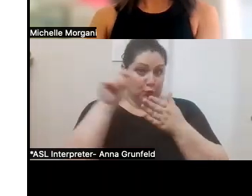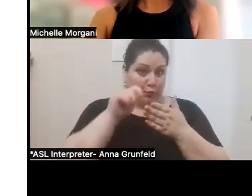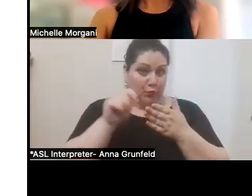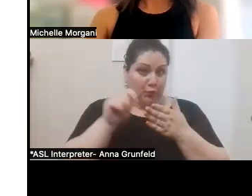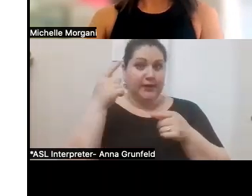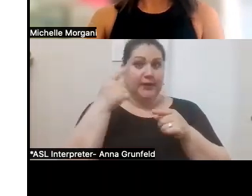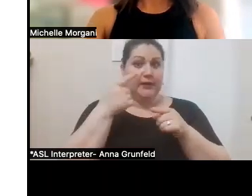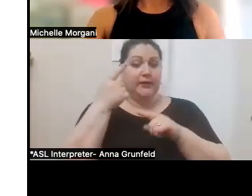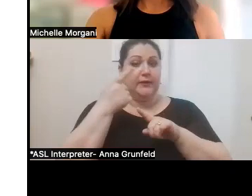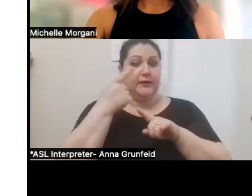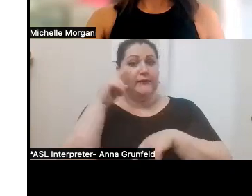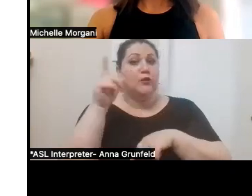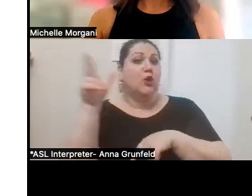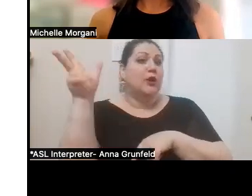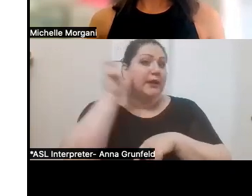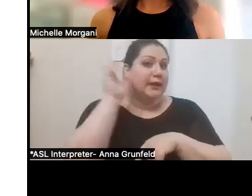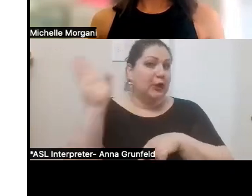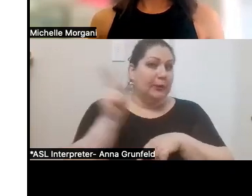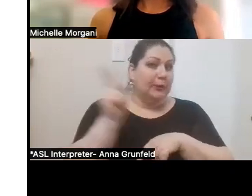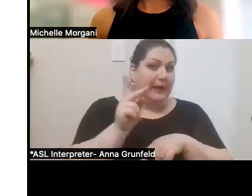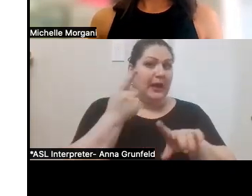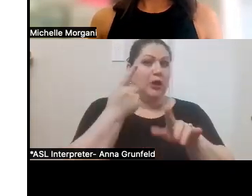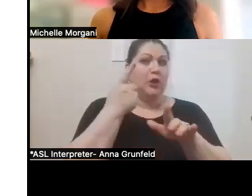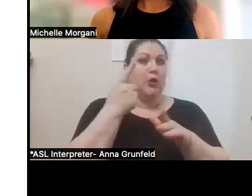what the client was saying while she was making that note.